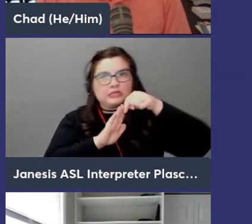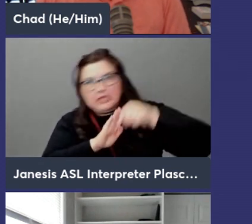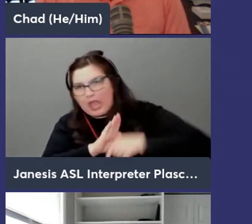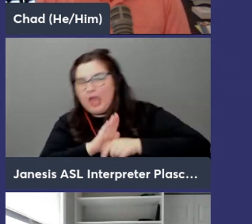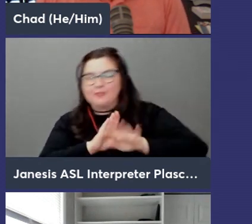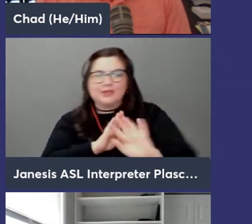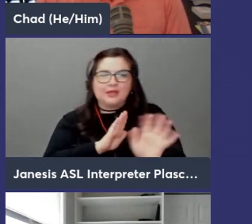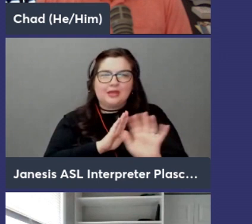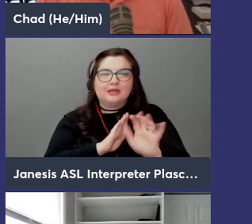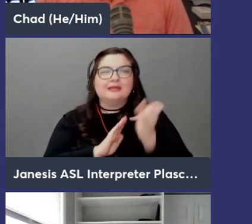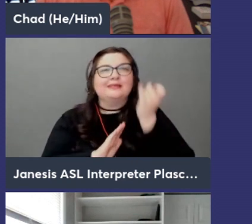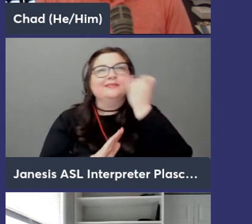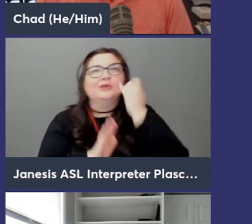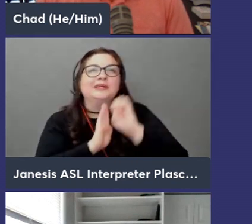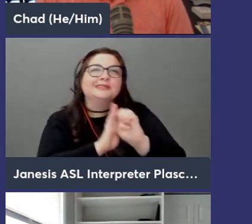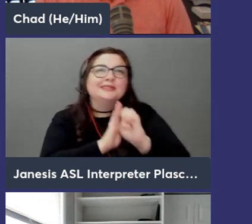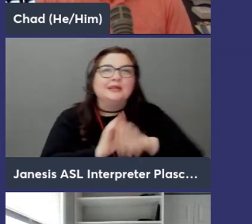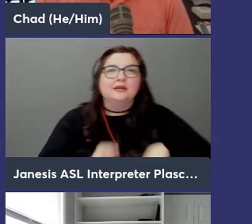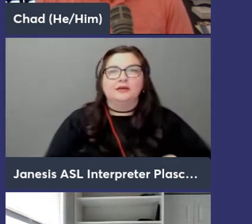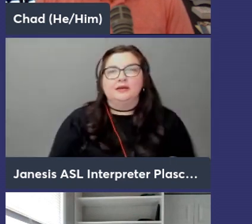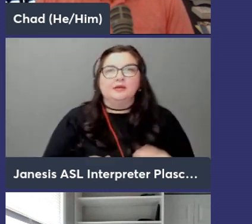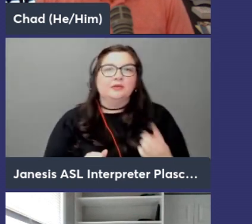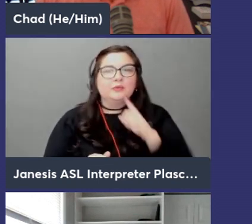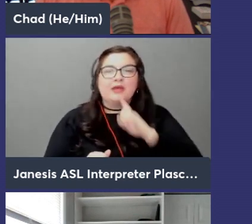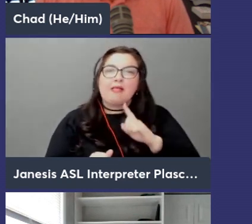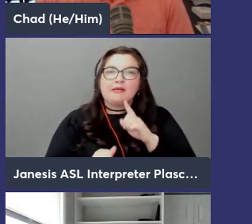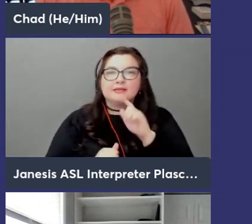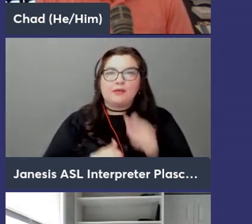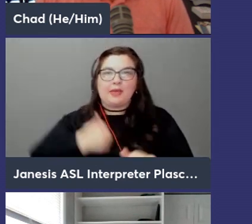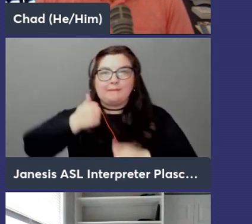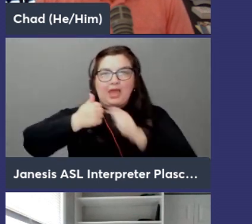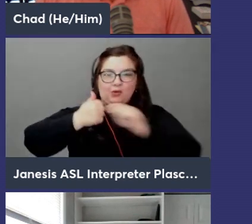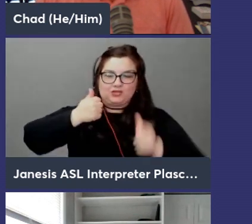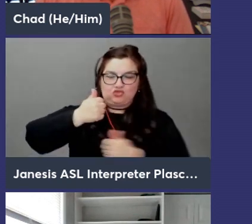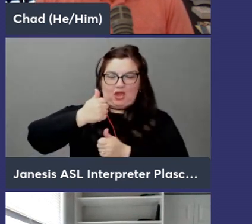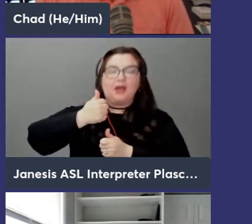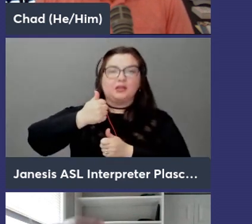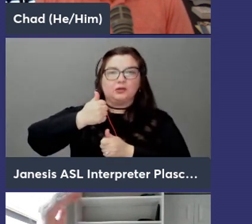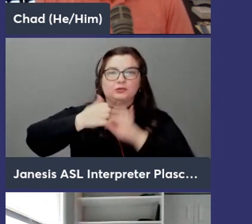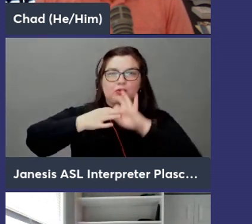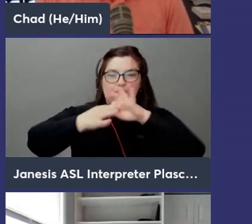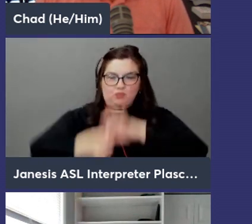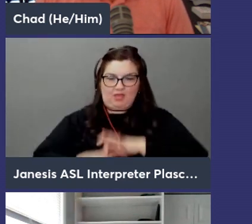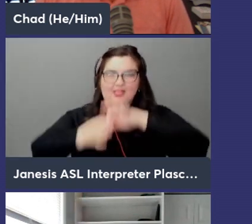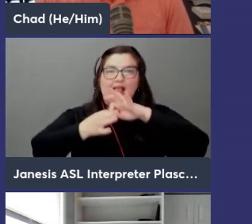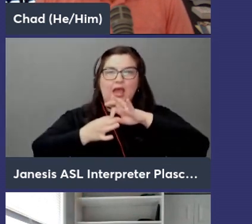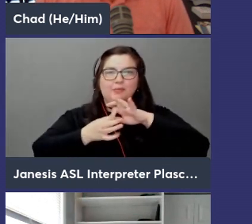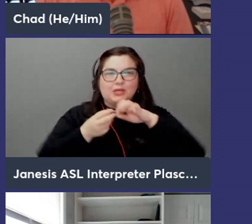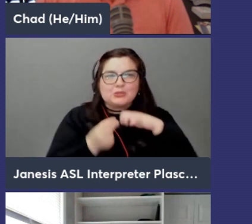there's only one parent-child relationship I can do. It's very quick and efficient to scan through all of those